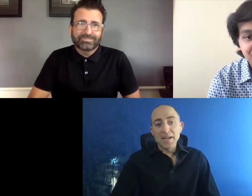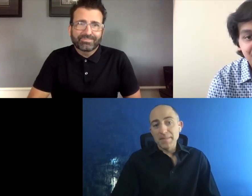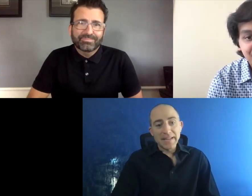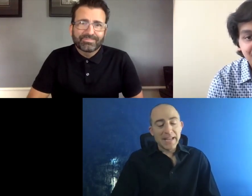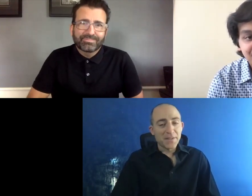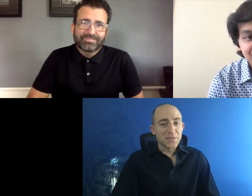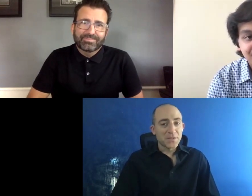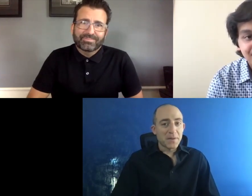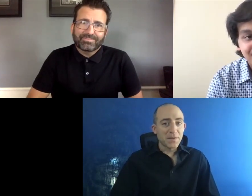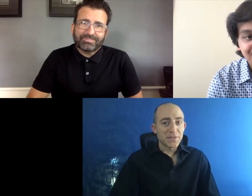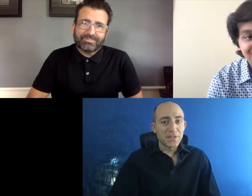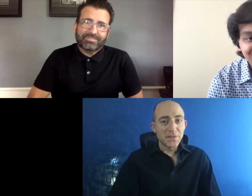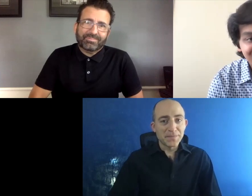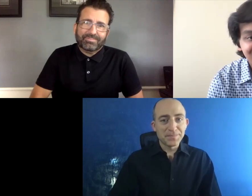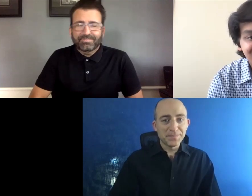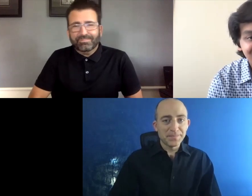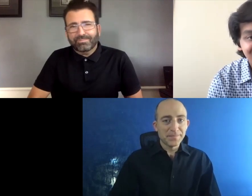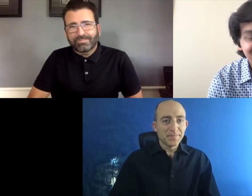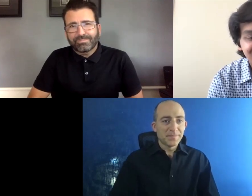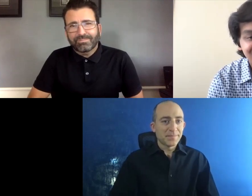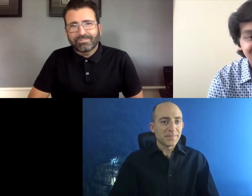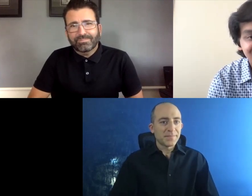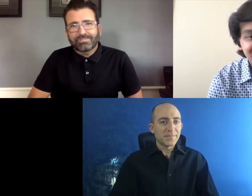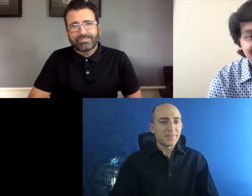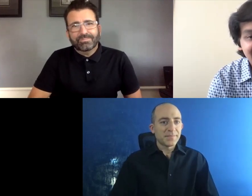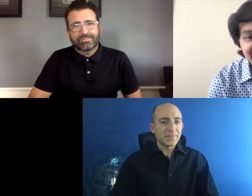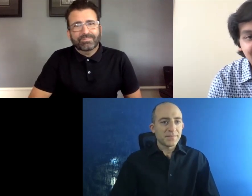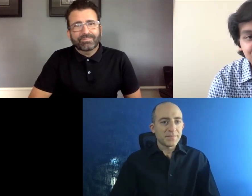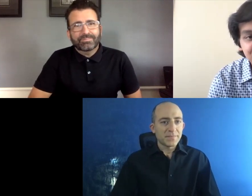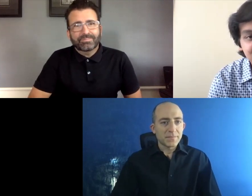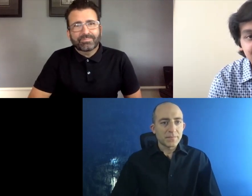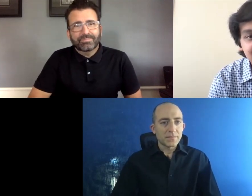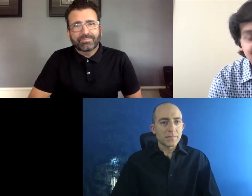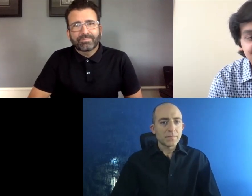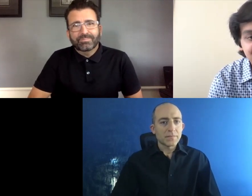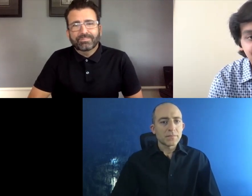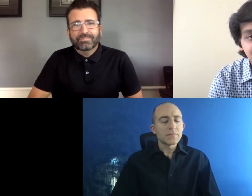and Alek was the right person to do it. ESHAAN: And how was your experience working